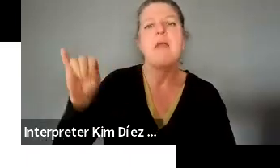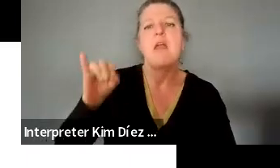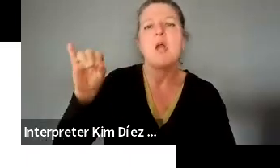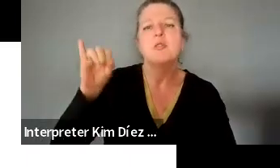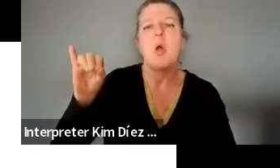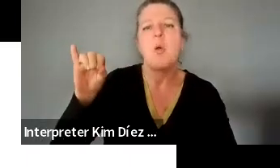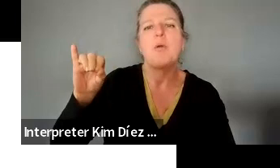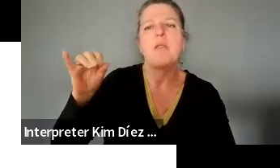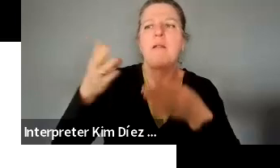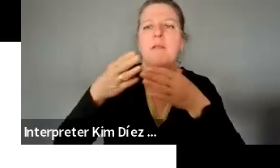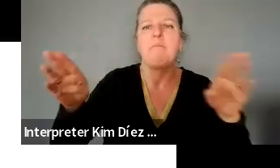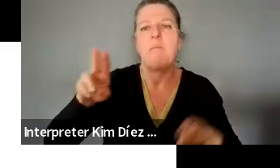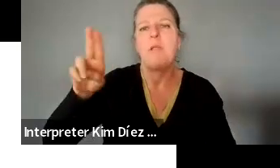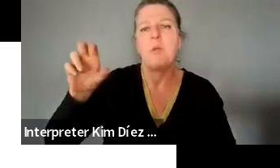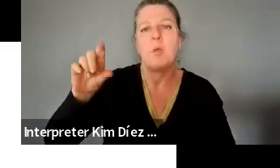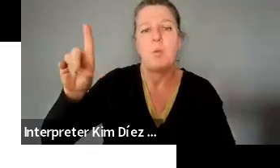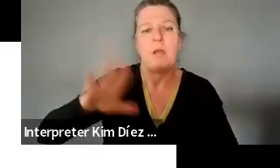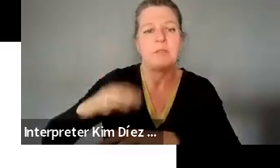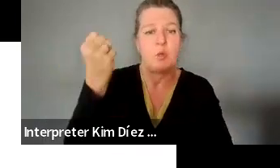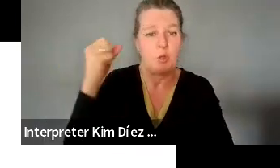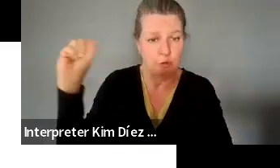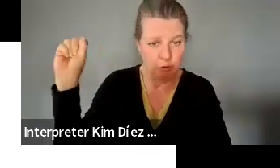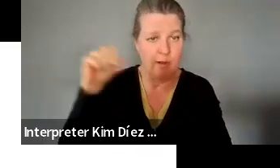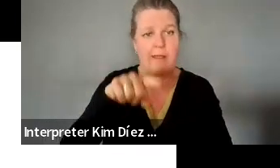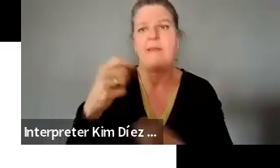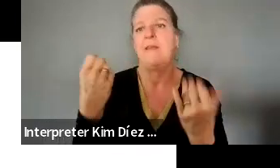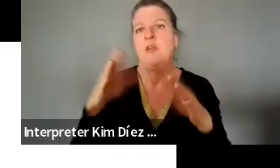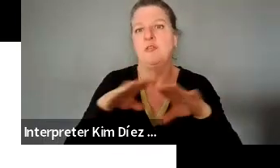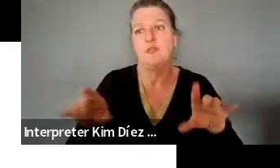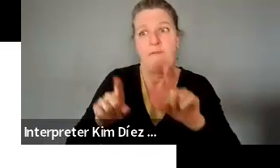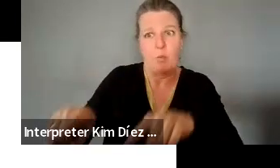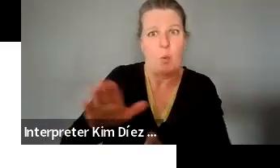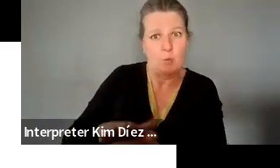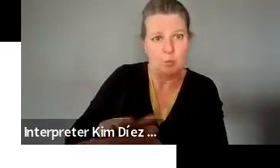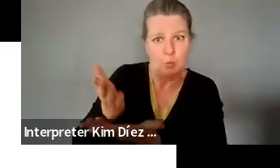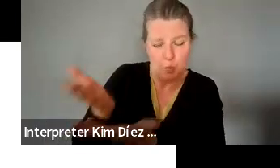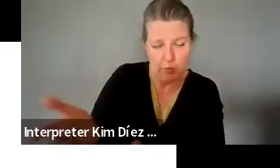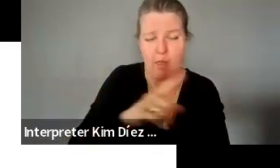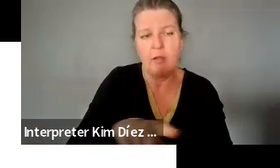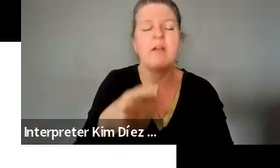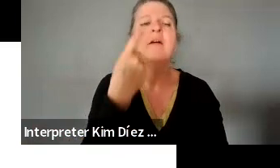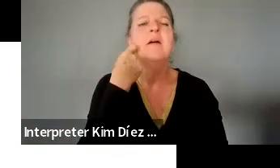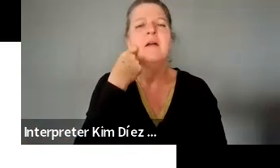and she has a number of children that attend there, and so. But she recently published a blog